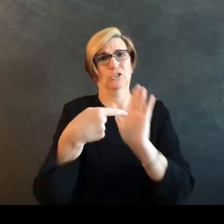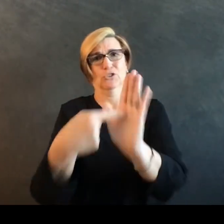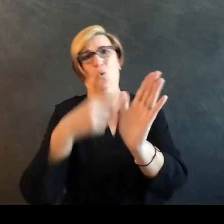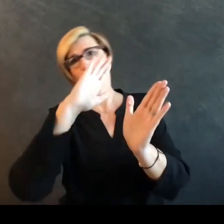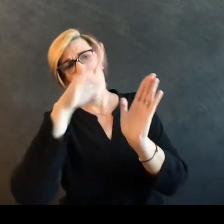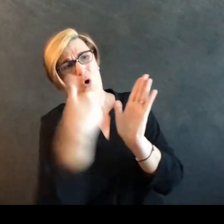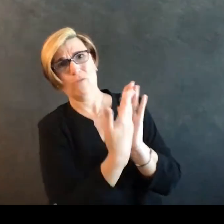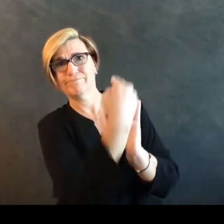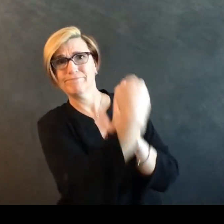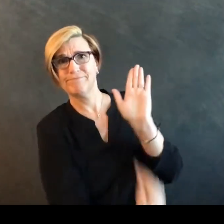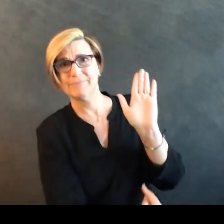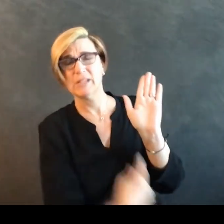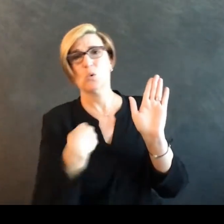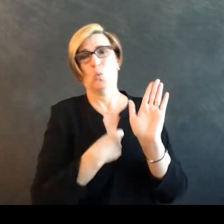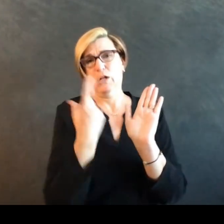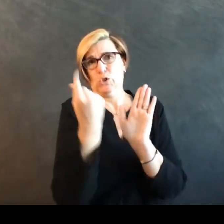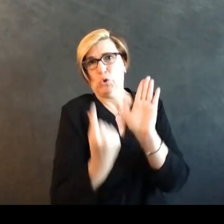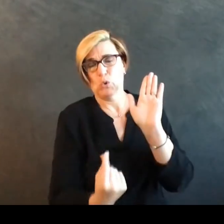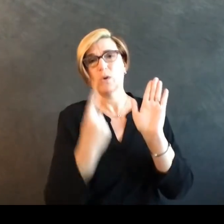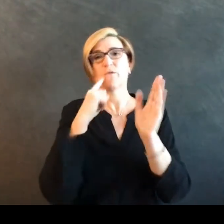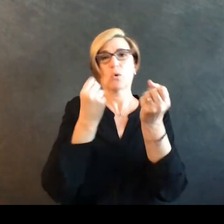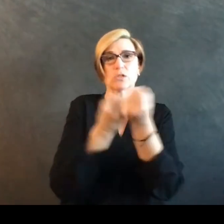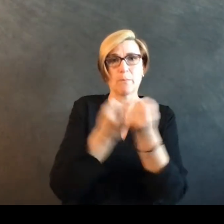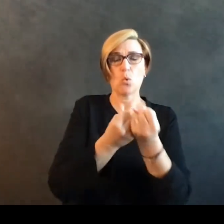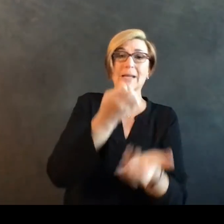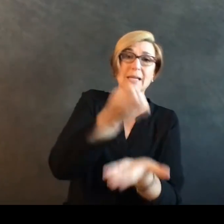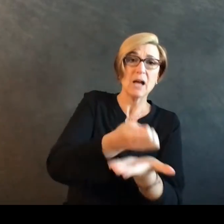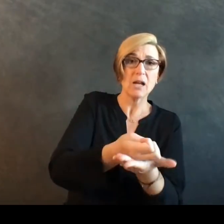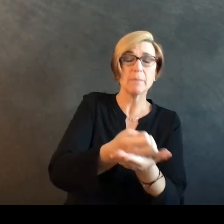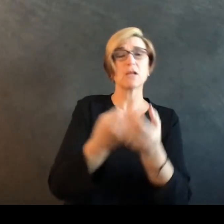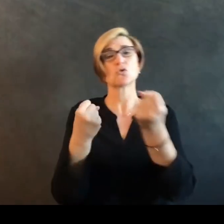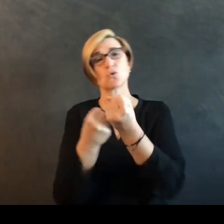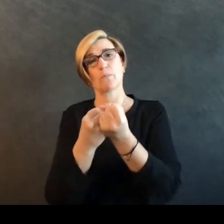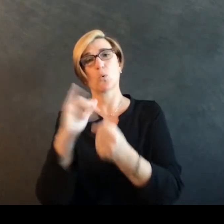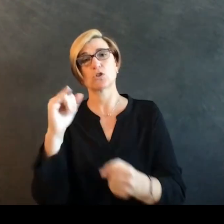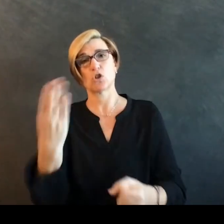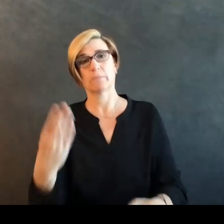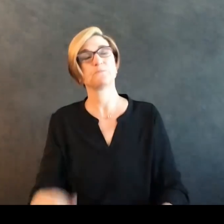and jobs secretary the second senator Murkowski has asked you to consider